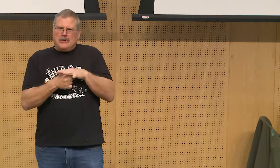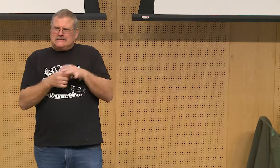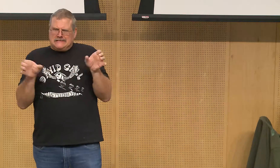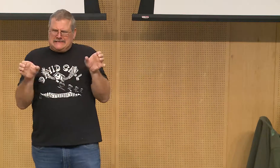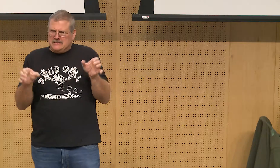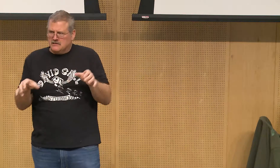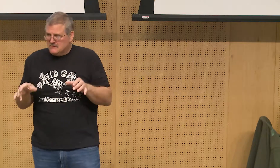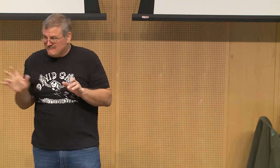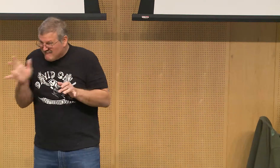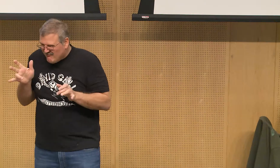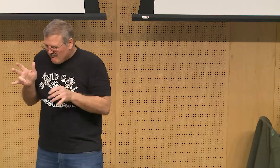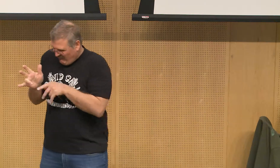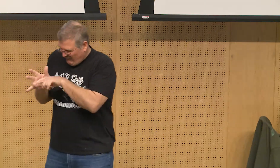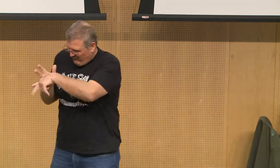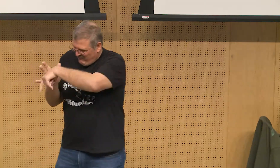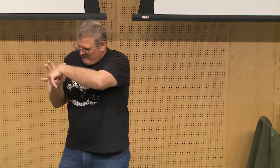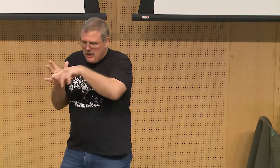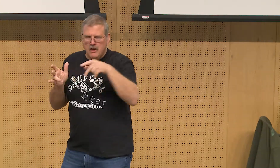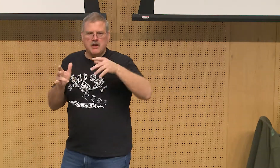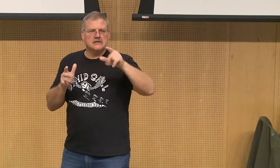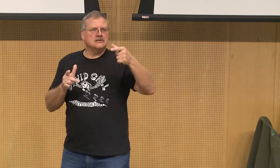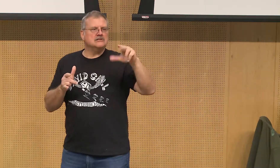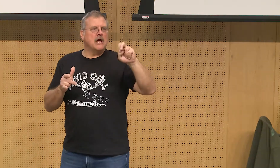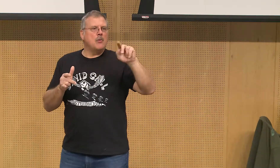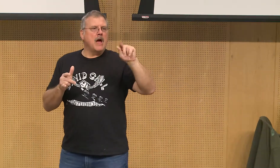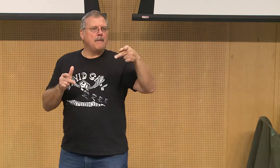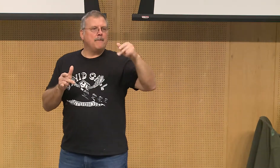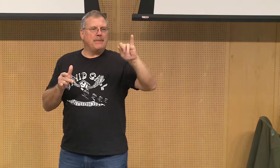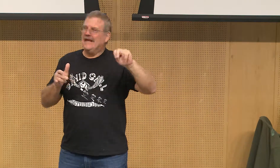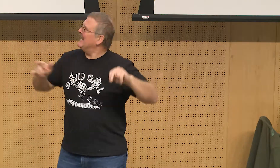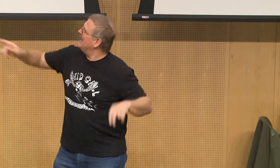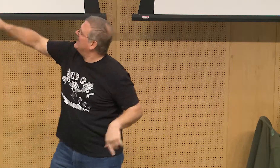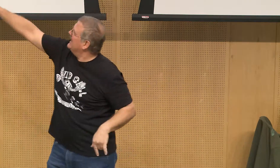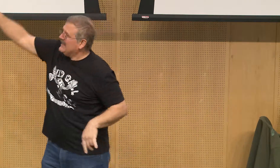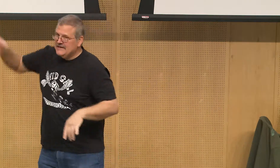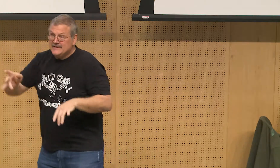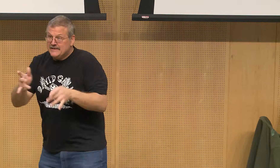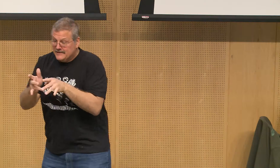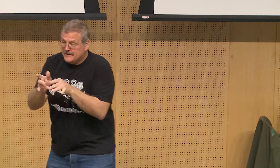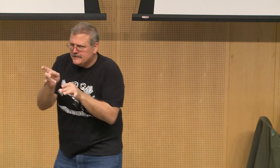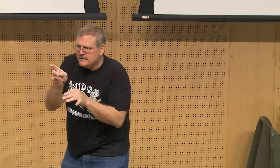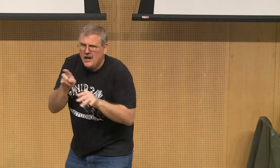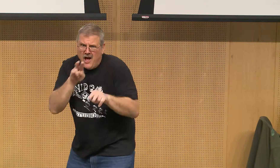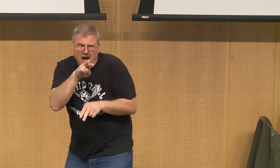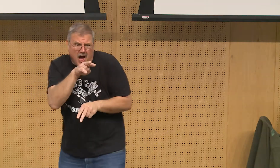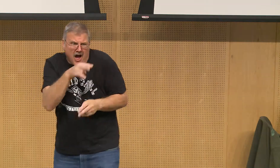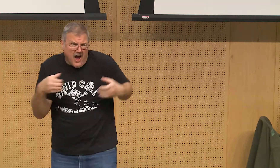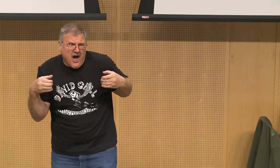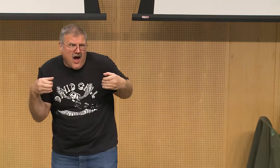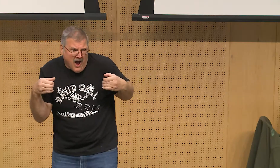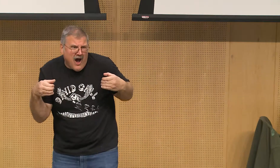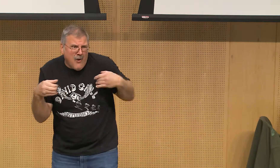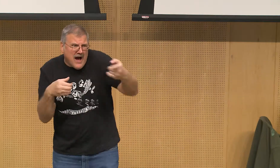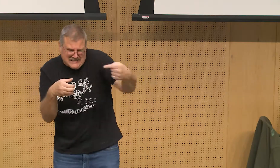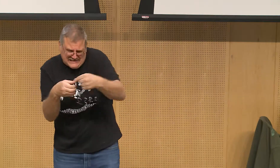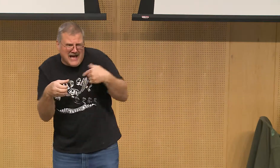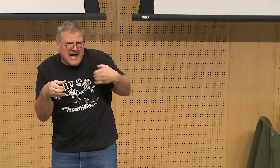and, if we move them, they will blow, and you see that the teacher's hand has the pin,